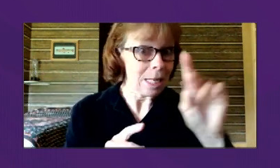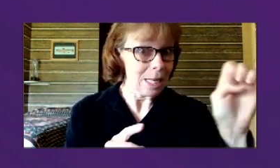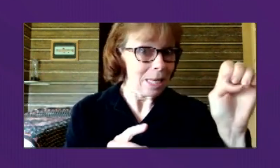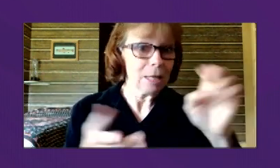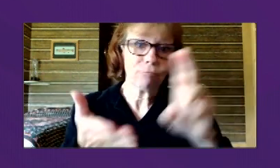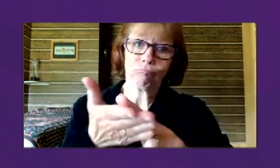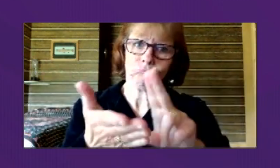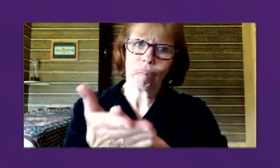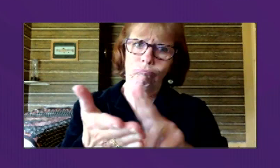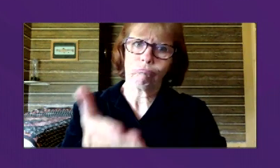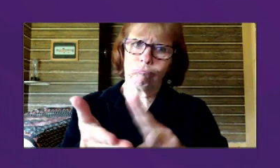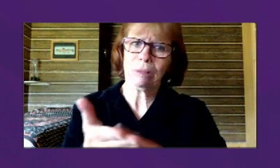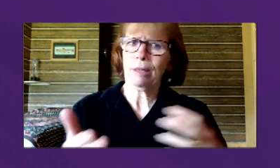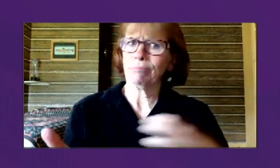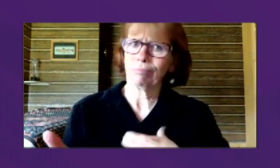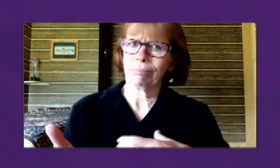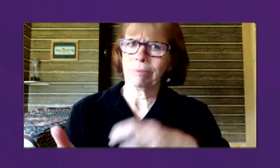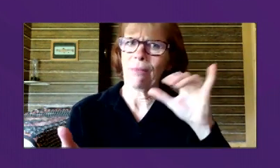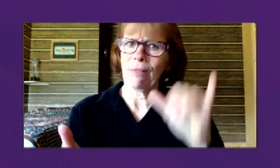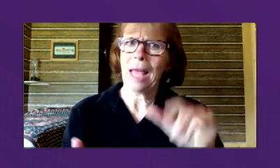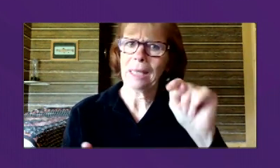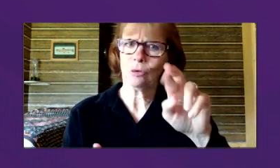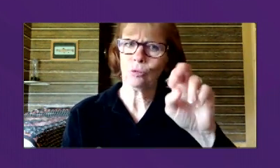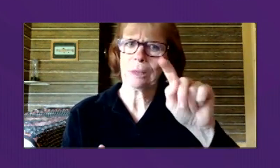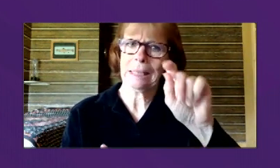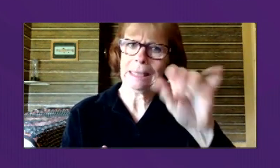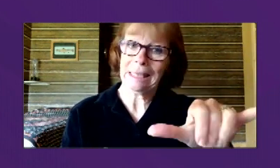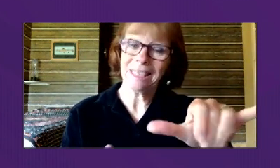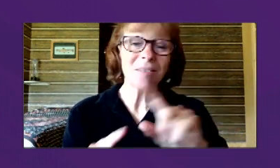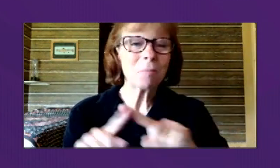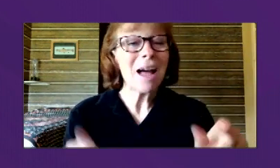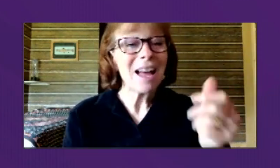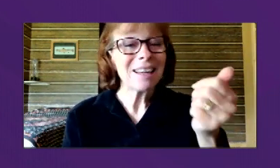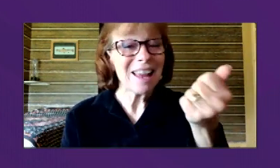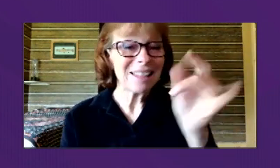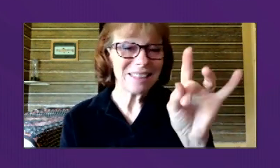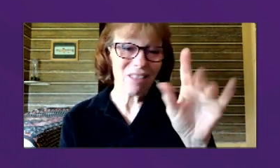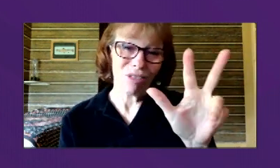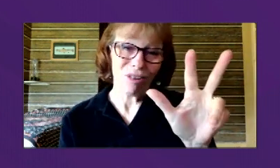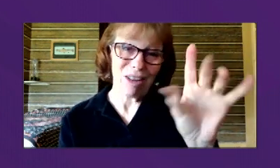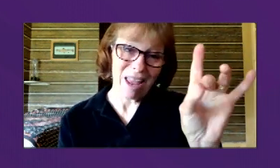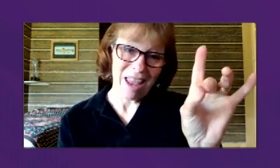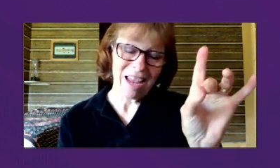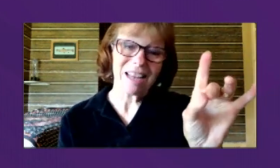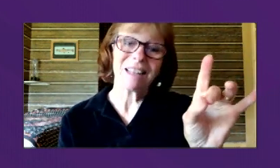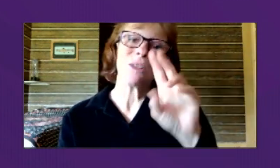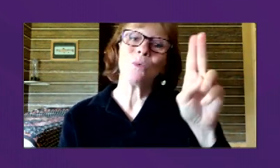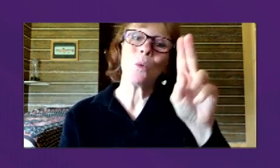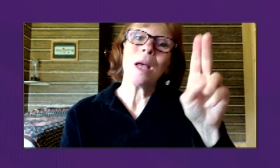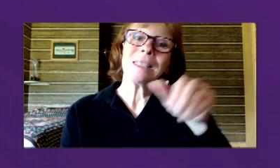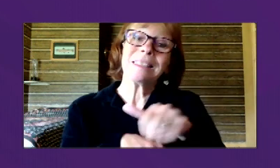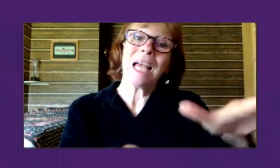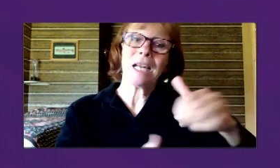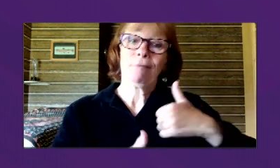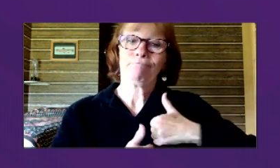illegal treaty. But ultimately, in 1838, the US Senate Armed troops to forcibly remove Cherokee